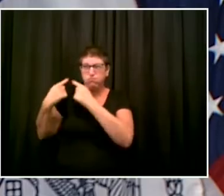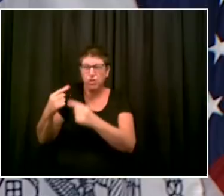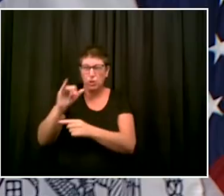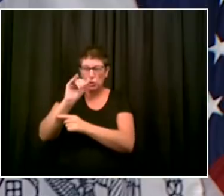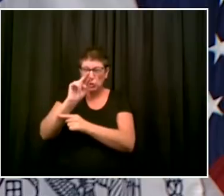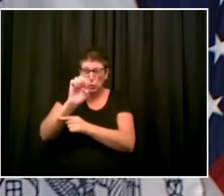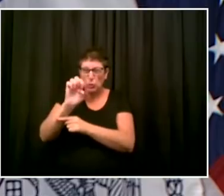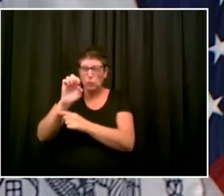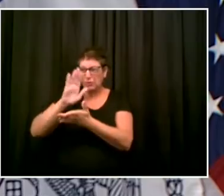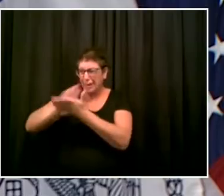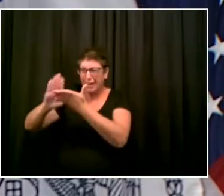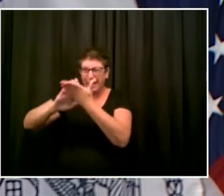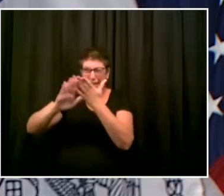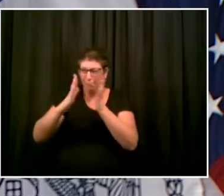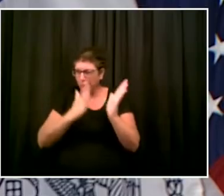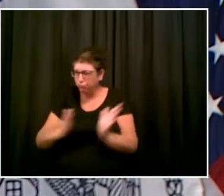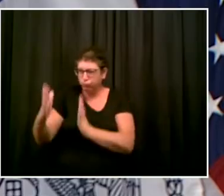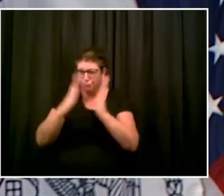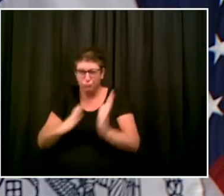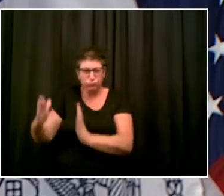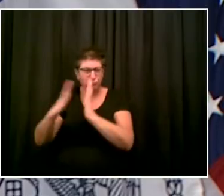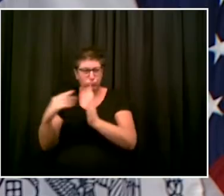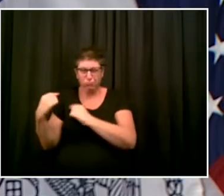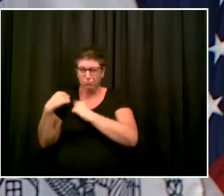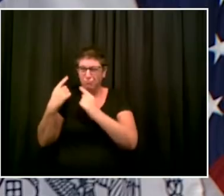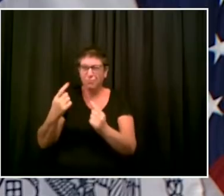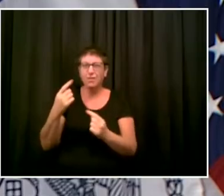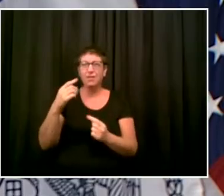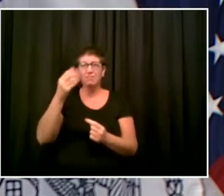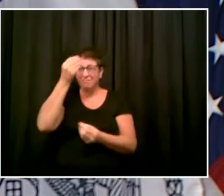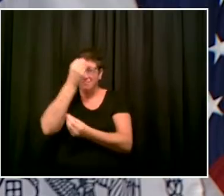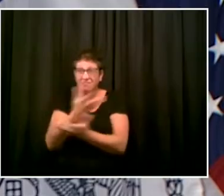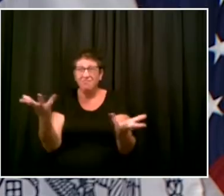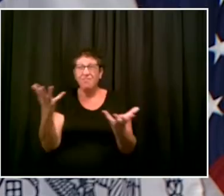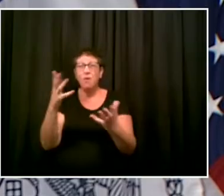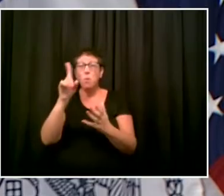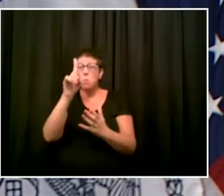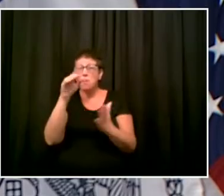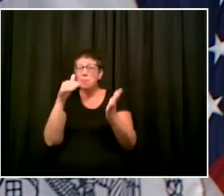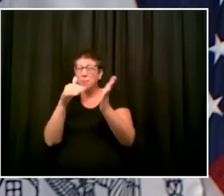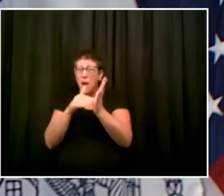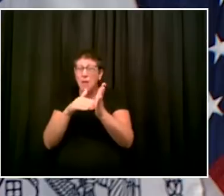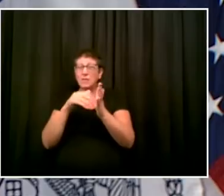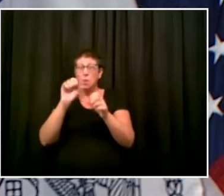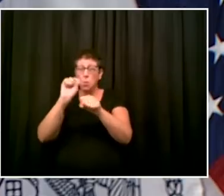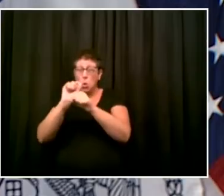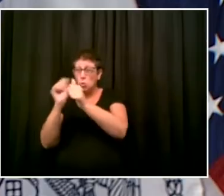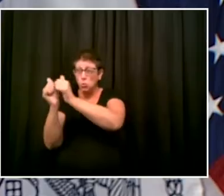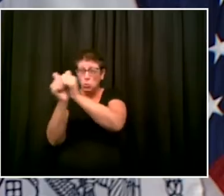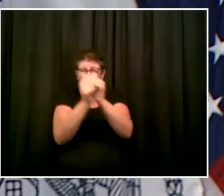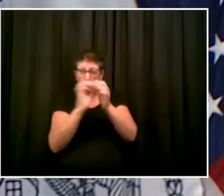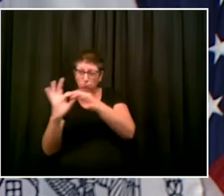CUSTODIAL ENGINERSE IN SCOLHOS ,SCHOOL FACILITY, THE DOE, SO MANY THOUSANDS OF